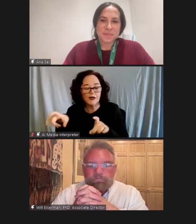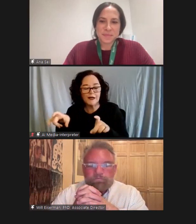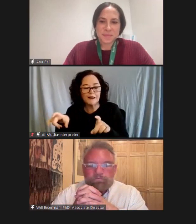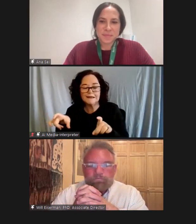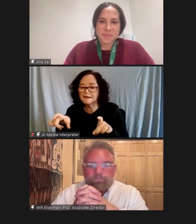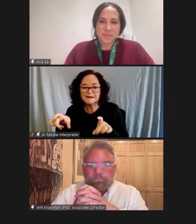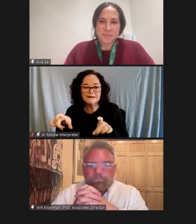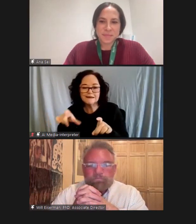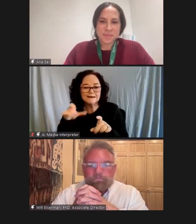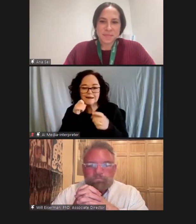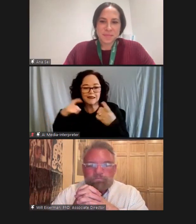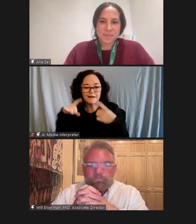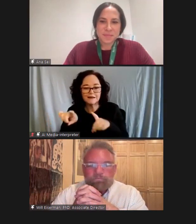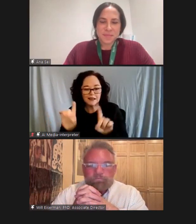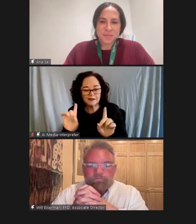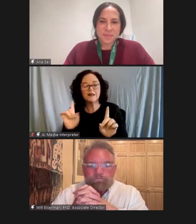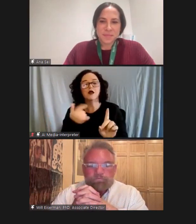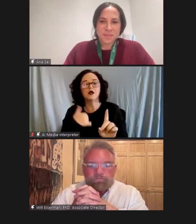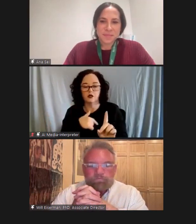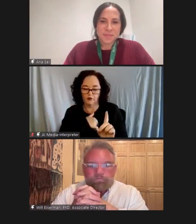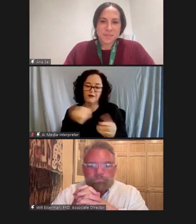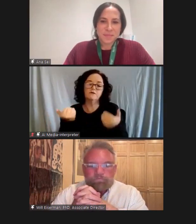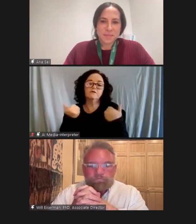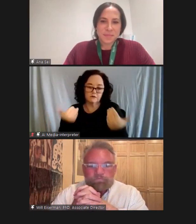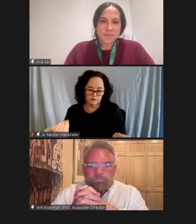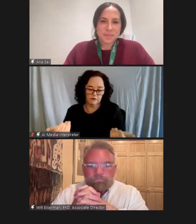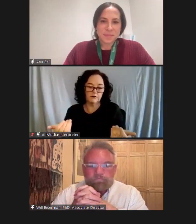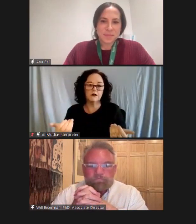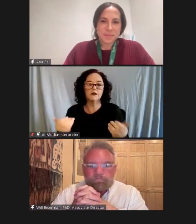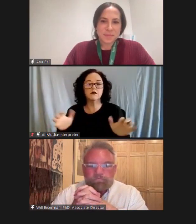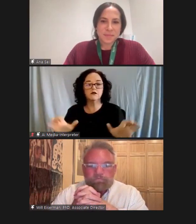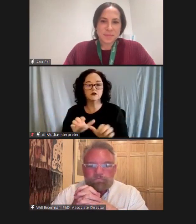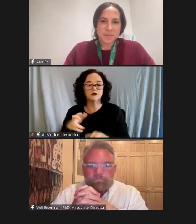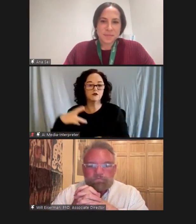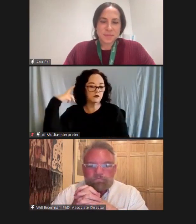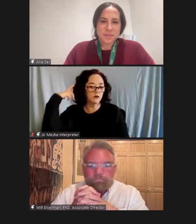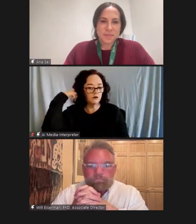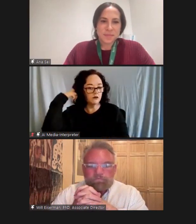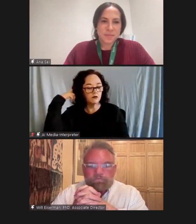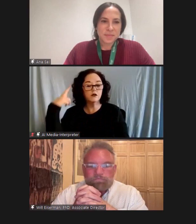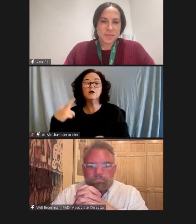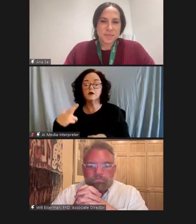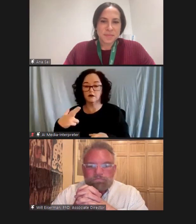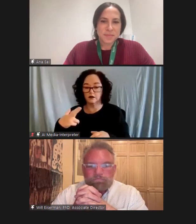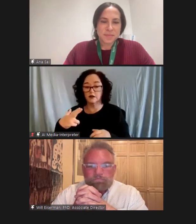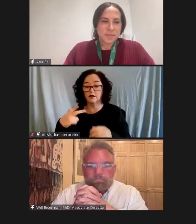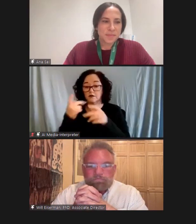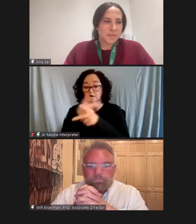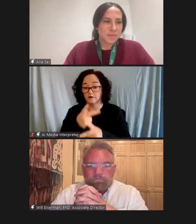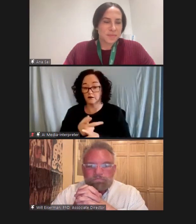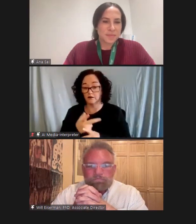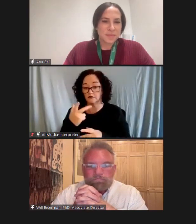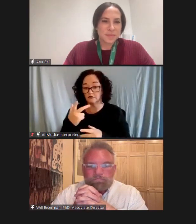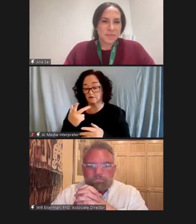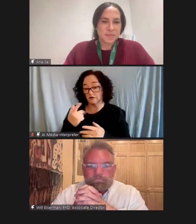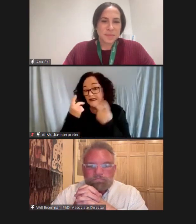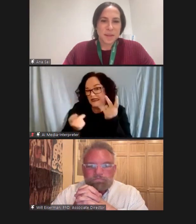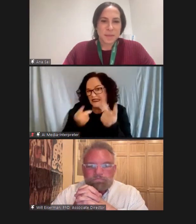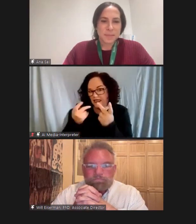we have gone ahead and done the implant